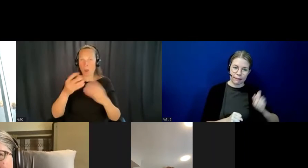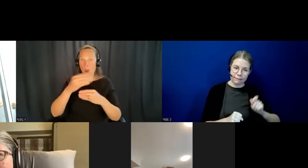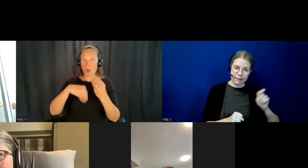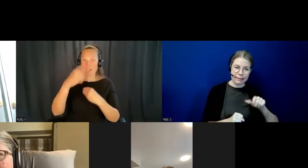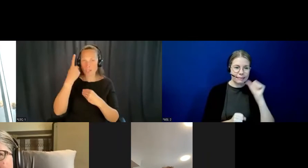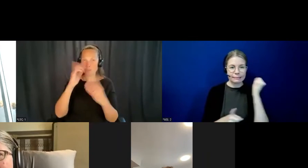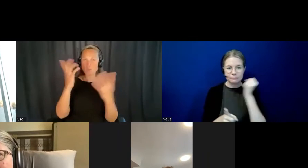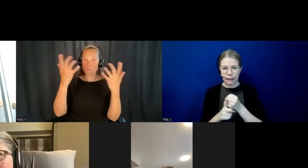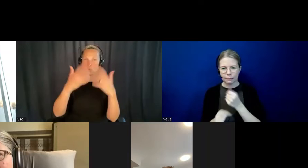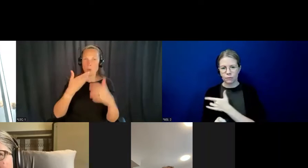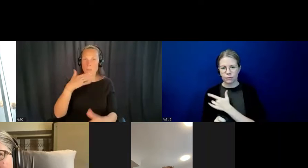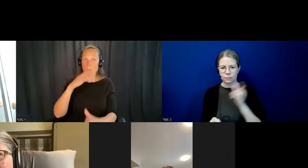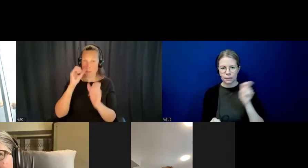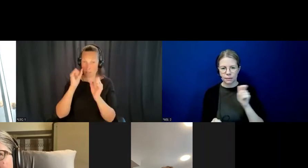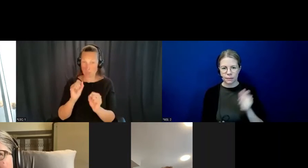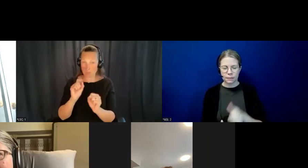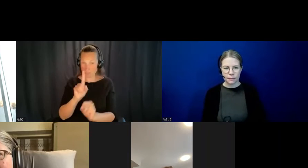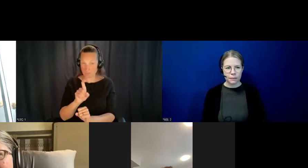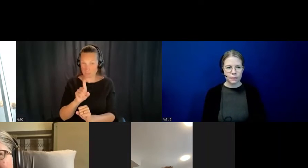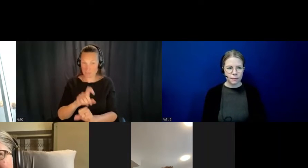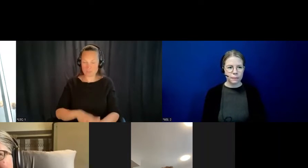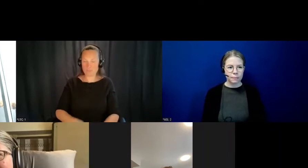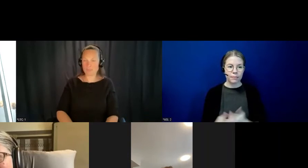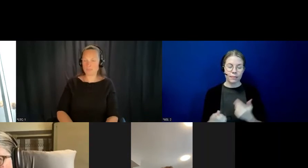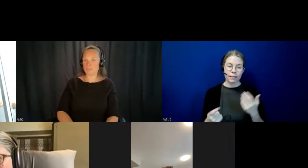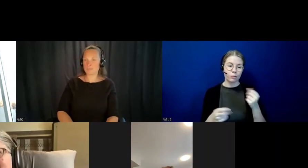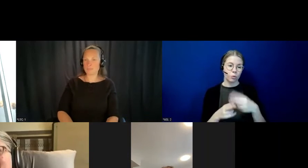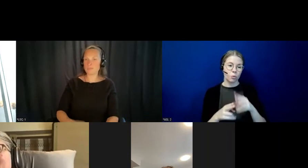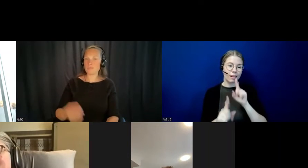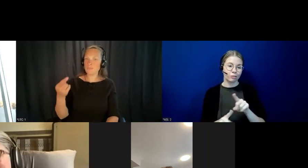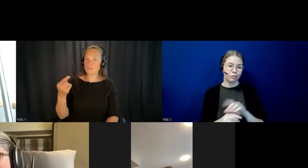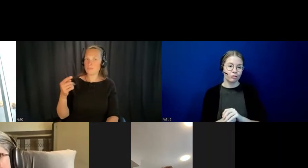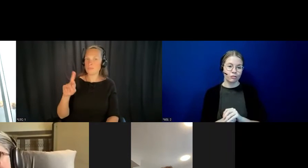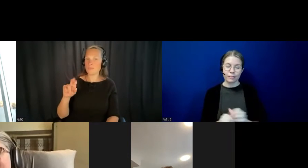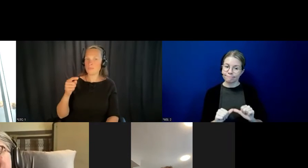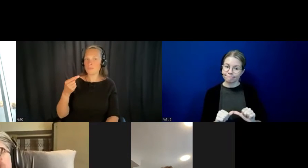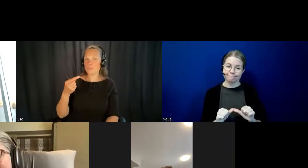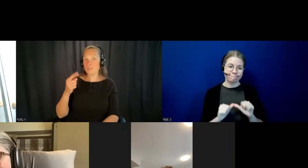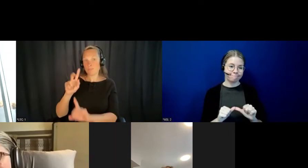Greg McMeekin: SHORT ANSWER IS KEEP ADVOCATING REALLY. THAT'S WHAT IT COMES DOWN TO.